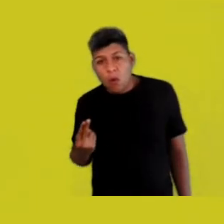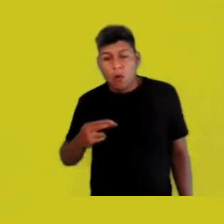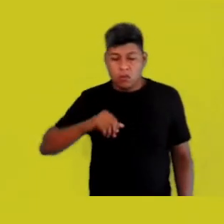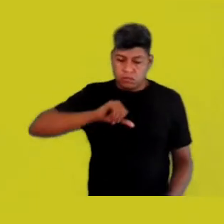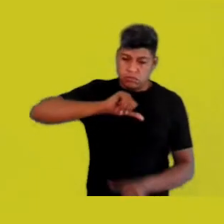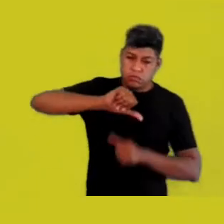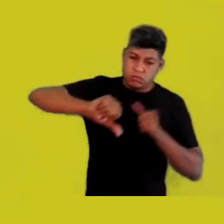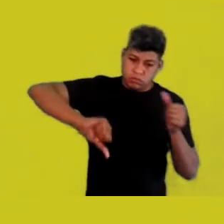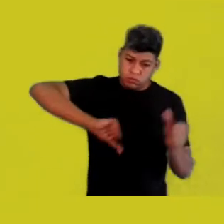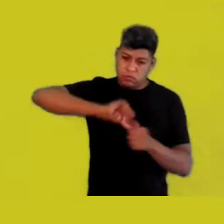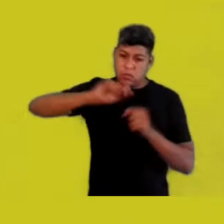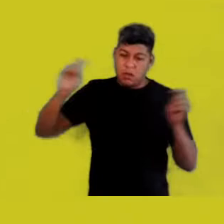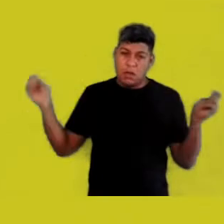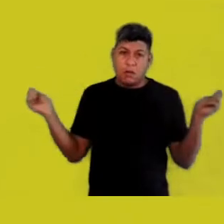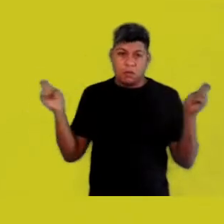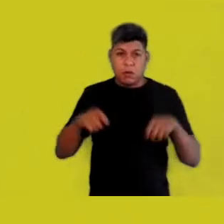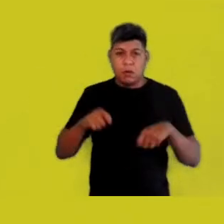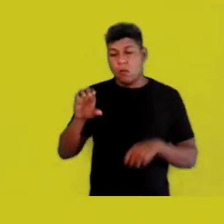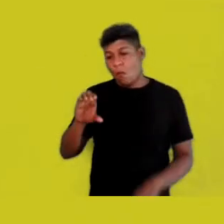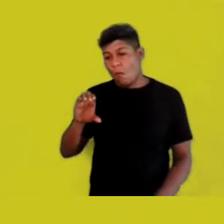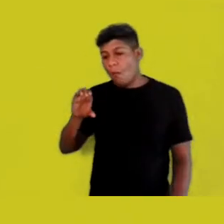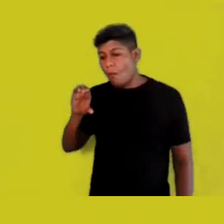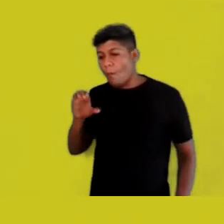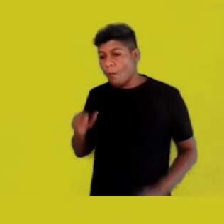of the hidden possibilities that are present since the beginning,